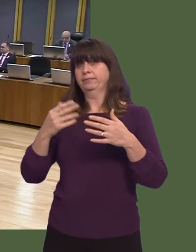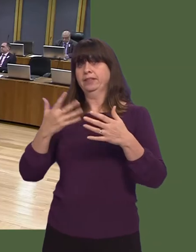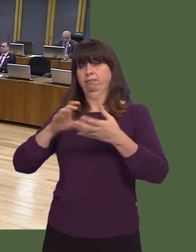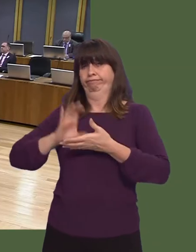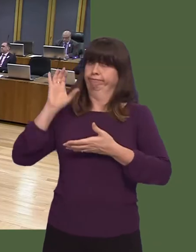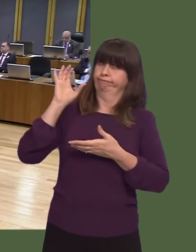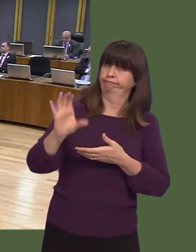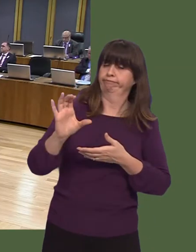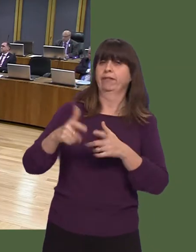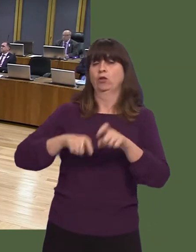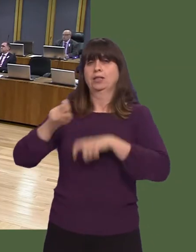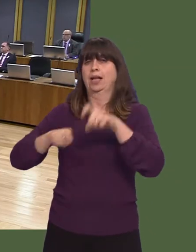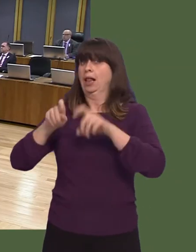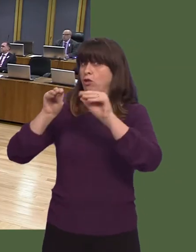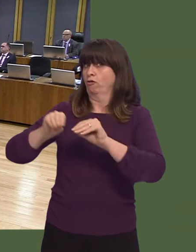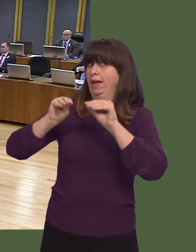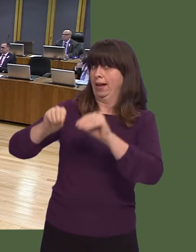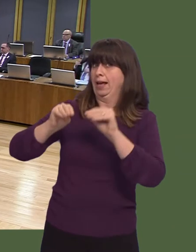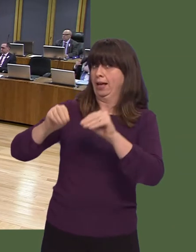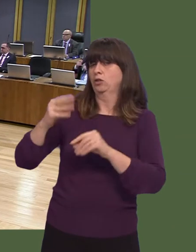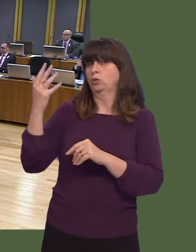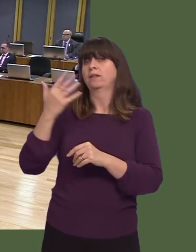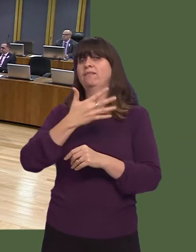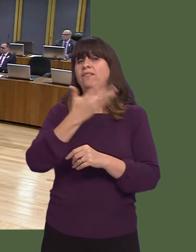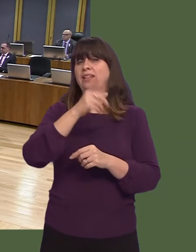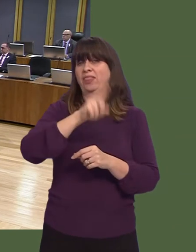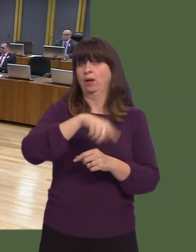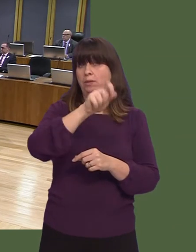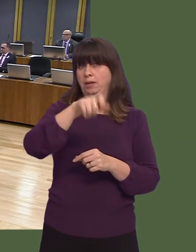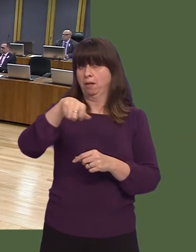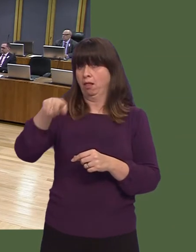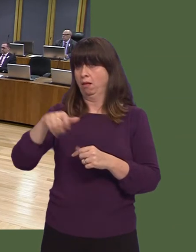cycle training to approximately 15,000 people. We'll also be working with the Department